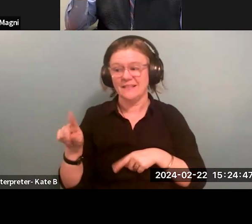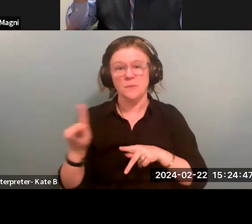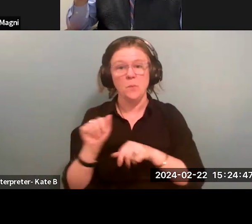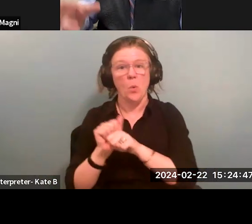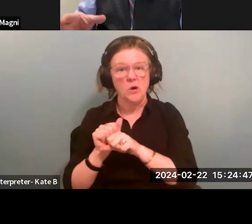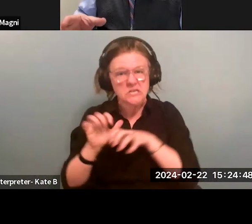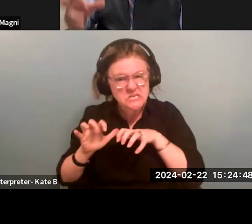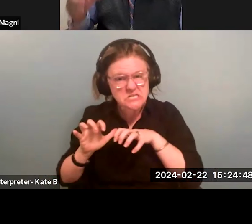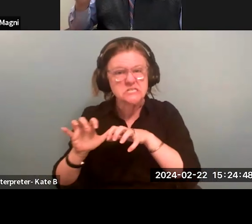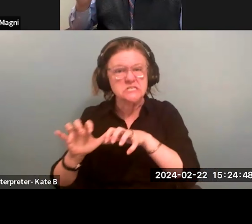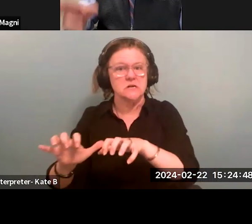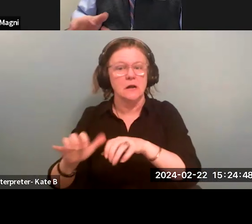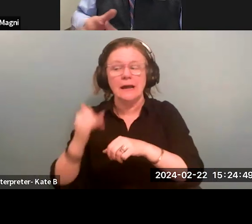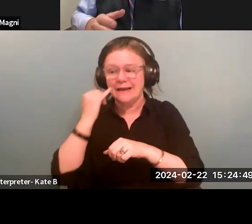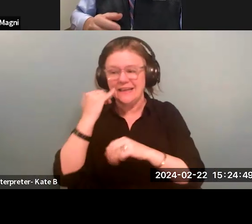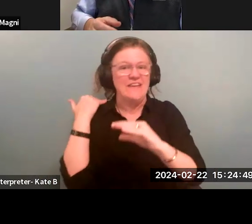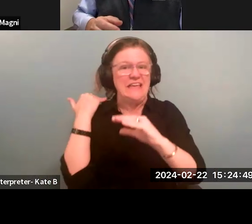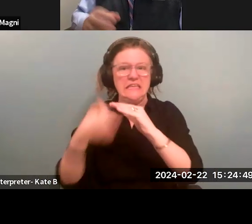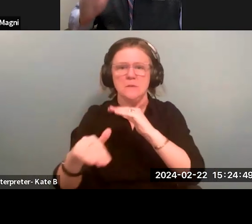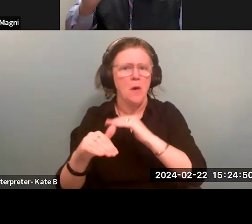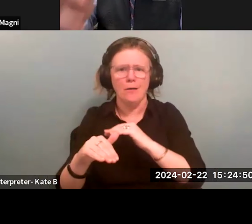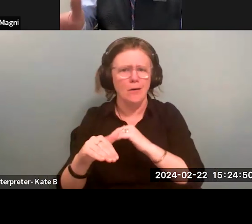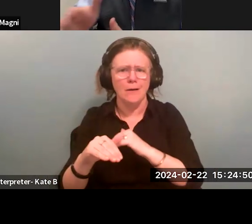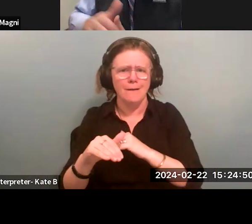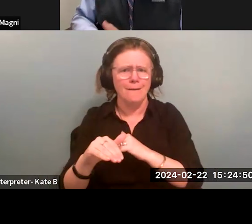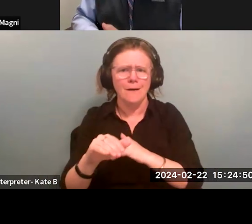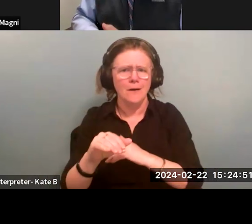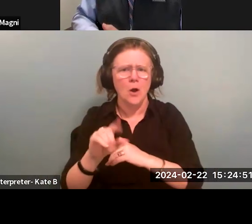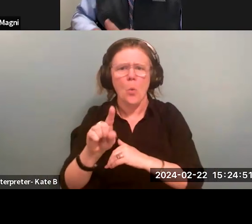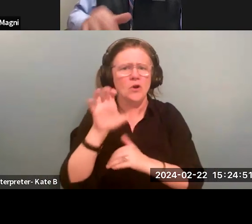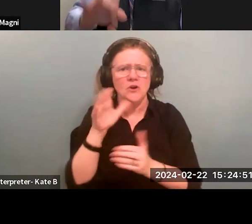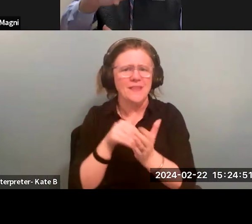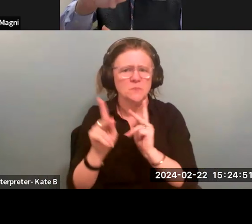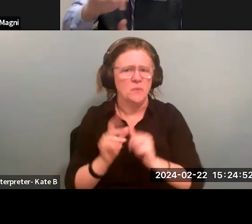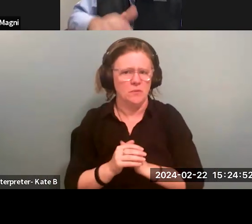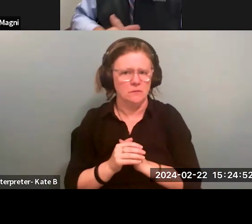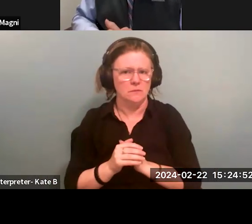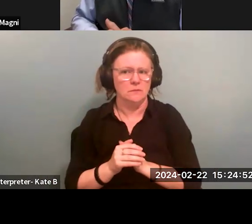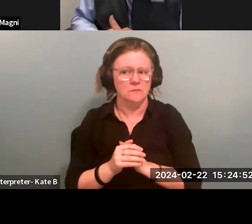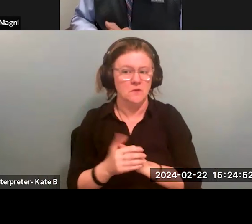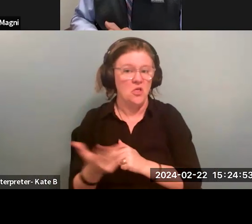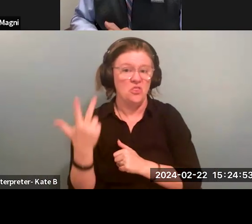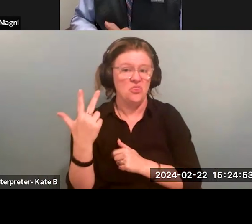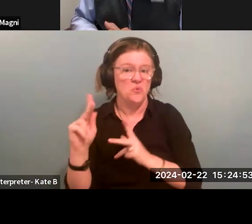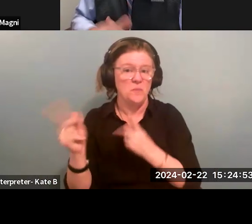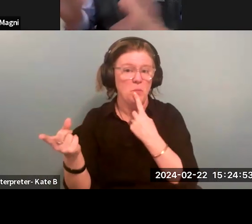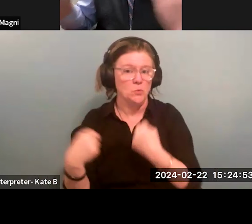So when they send out that text, they send out that email, they might send it to 100,000 people. There might only be three people that respond to that.